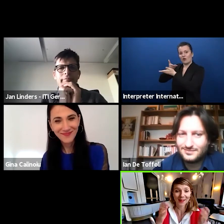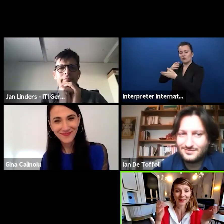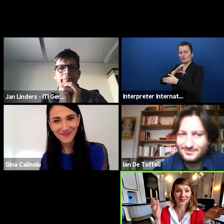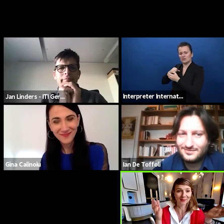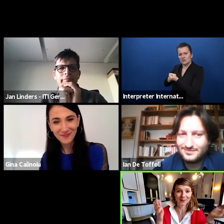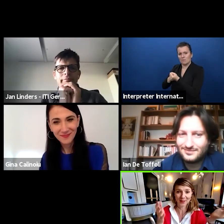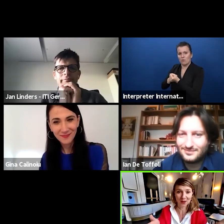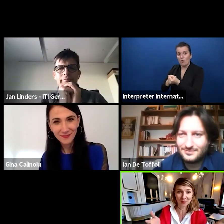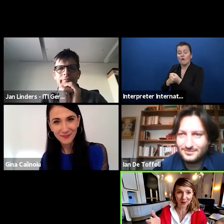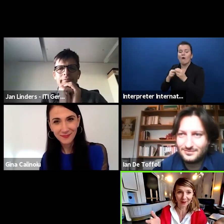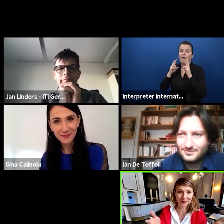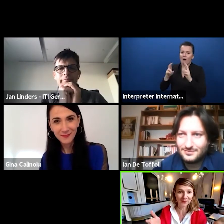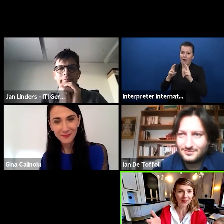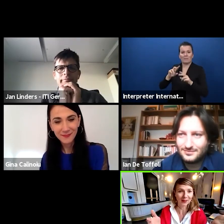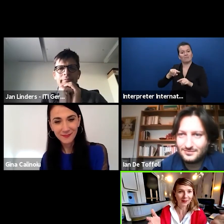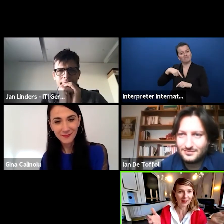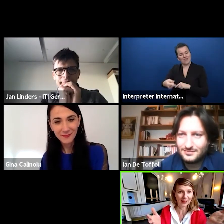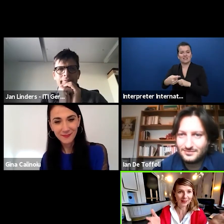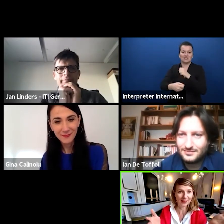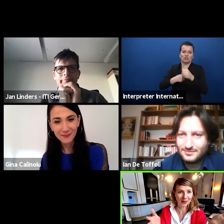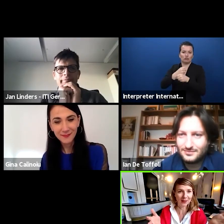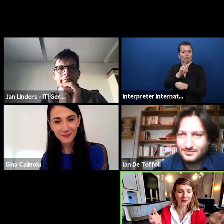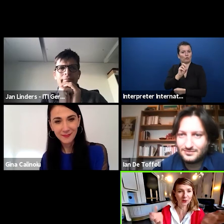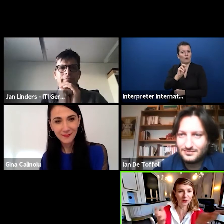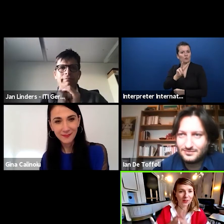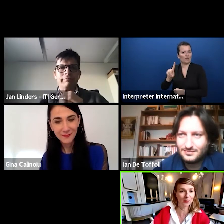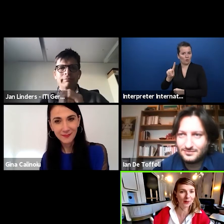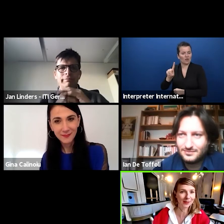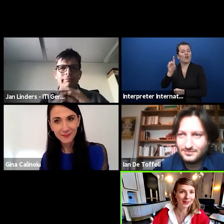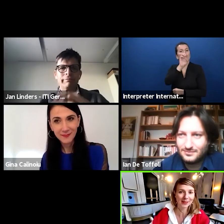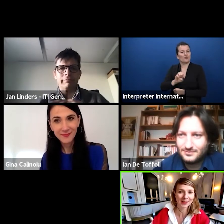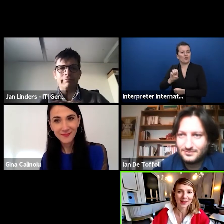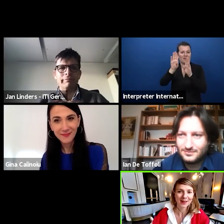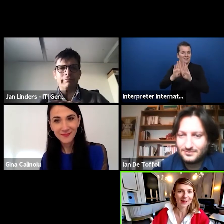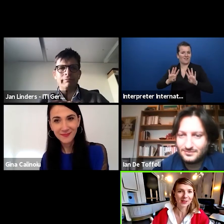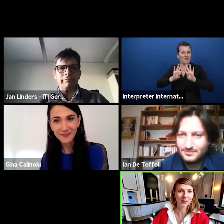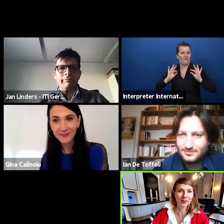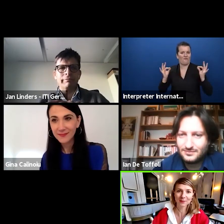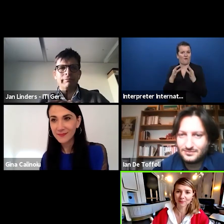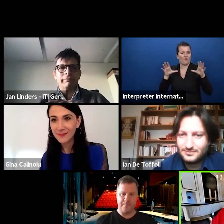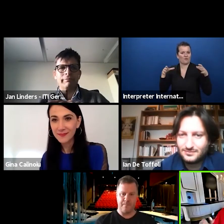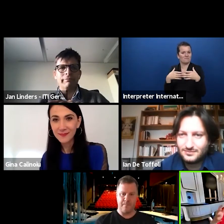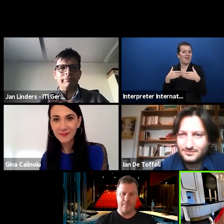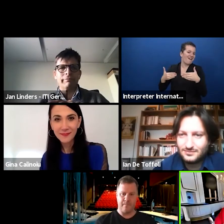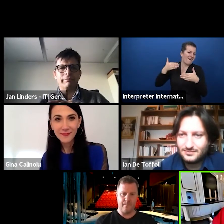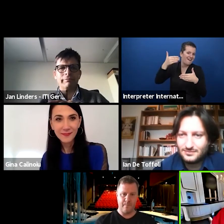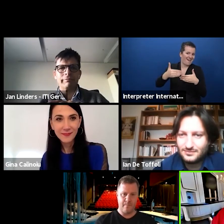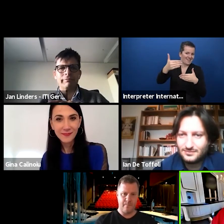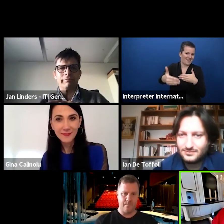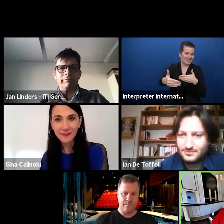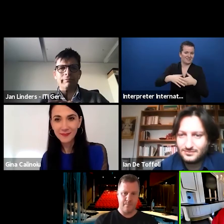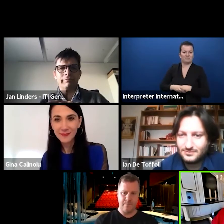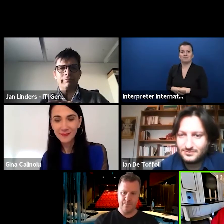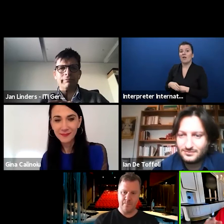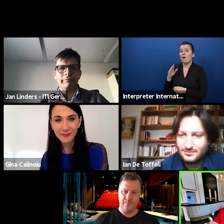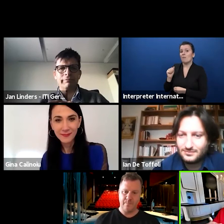And dear Barbara Gessler, I think you're here with us as well, we will present you here with